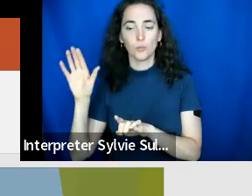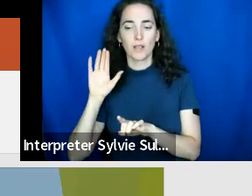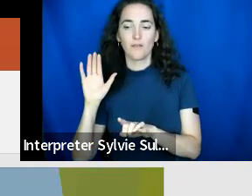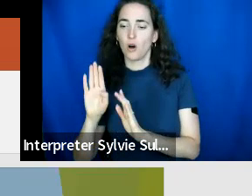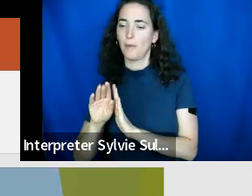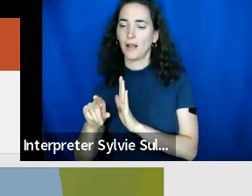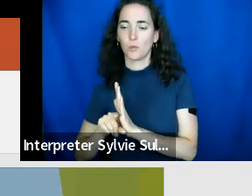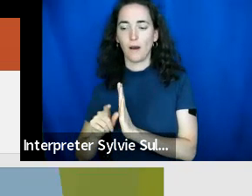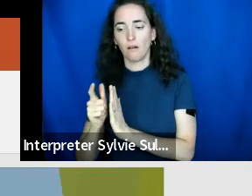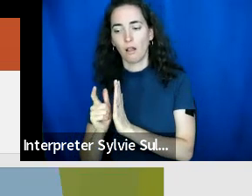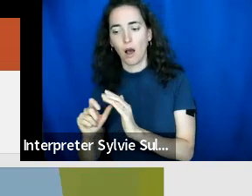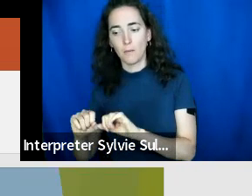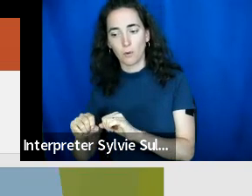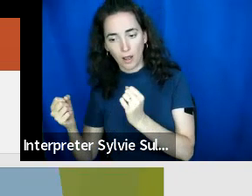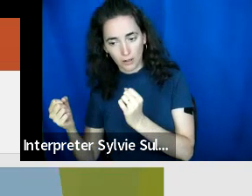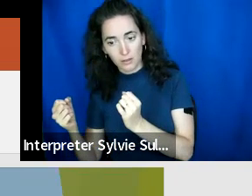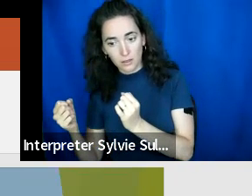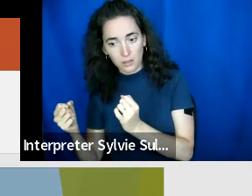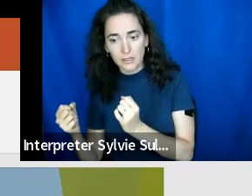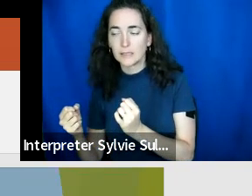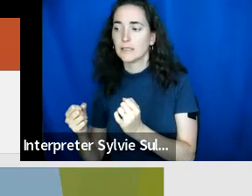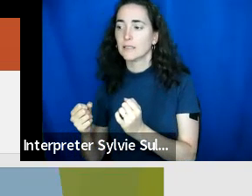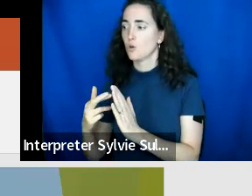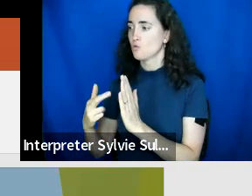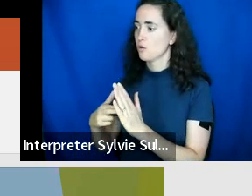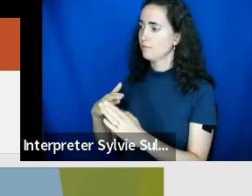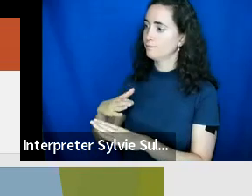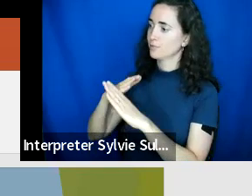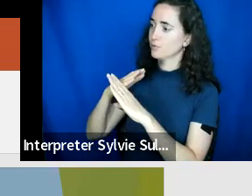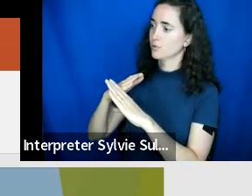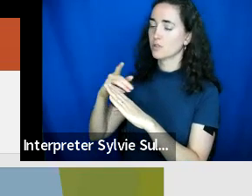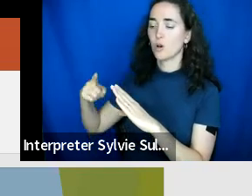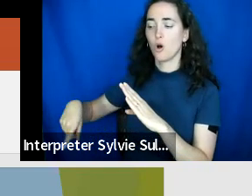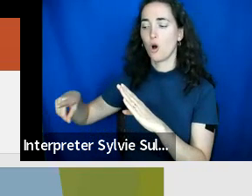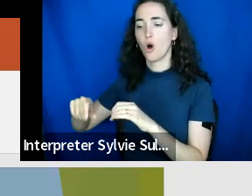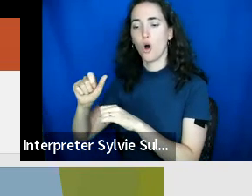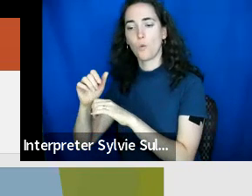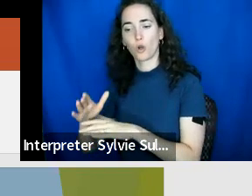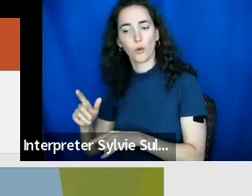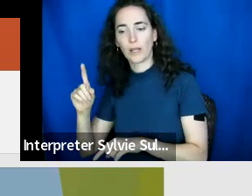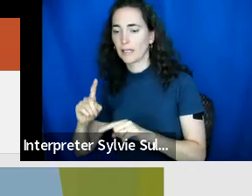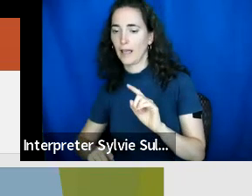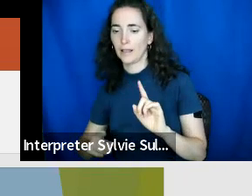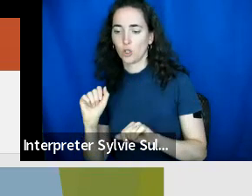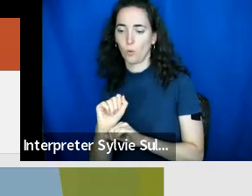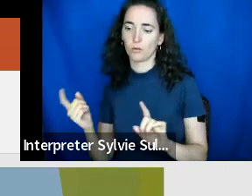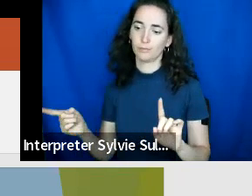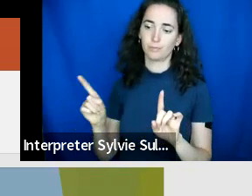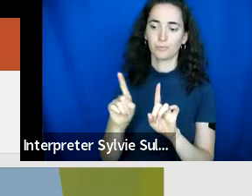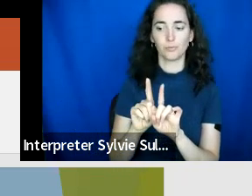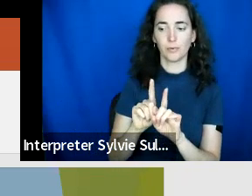That are in place that do not allow workers to or people to be direct support workers.